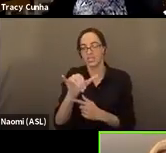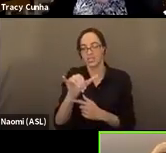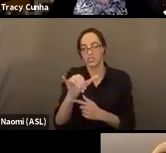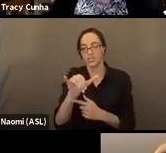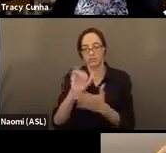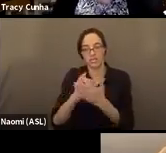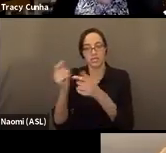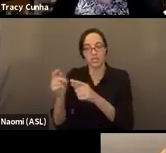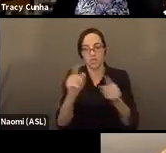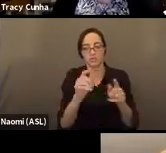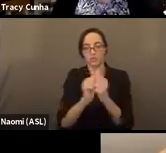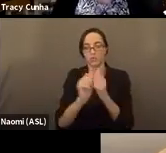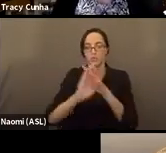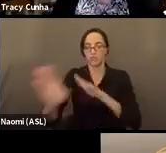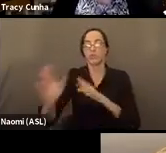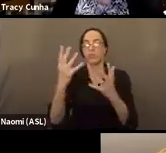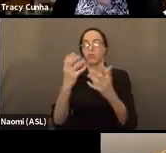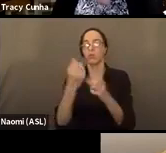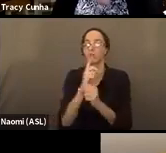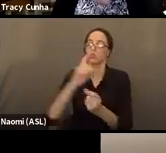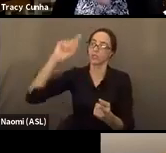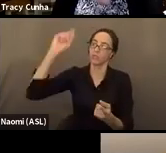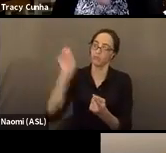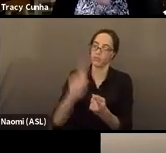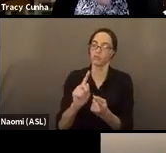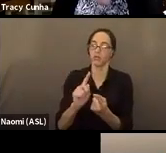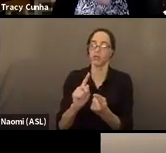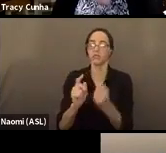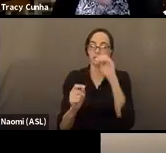yeah and i think you hit on it supervisor zane because that is kind of what we've talked if